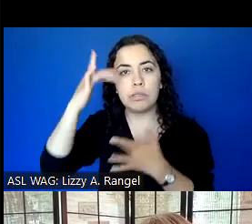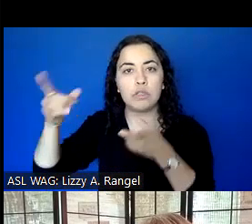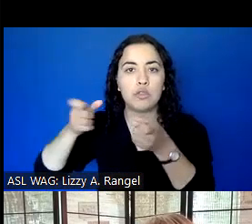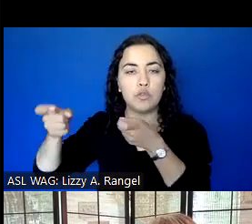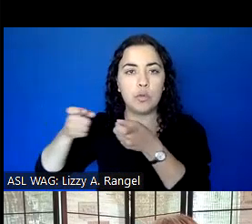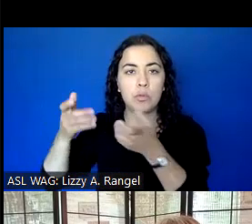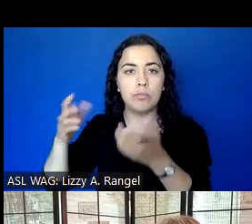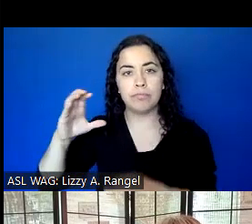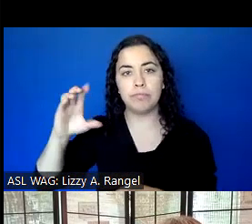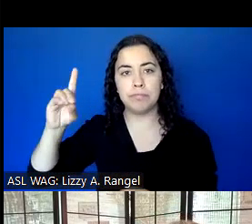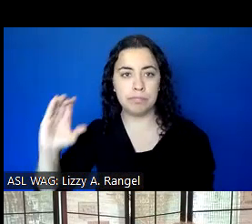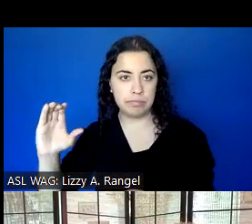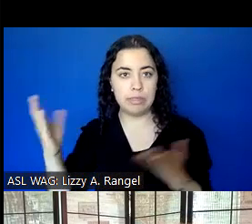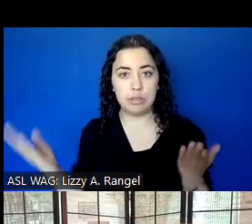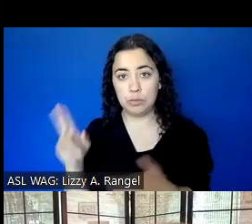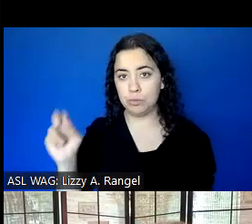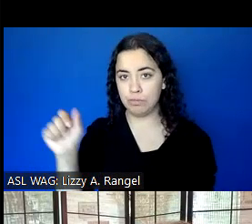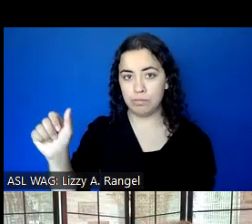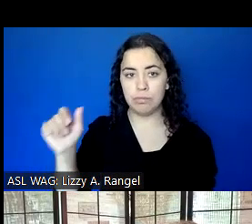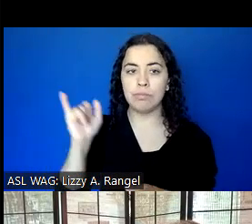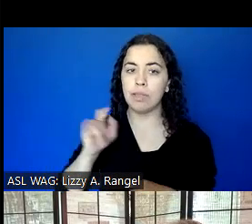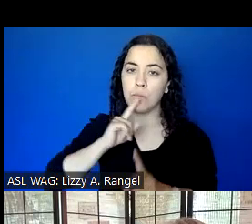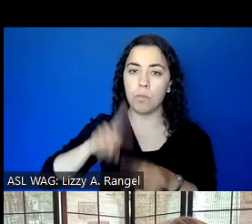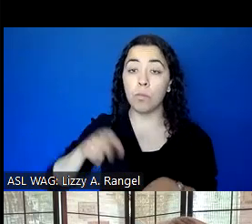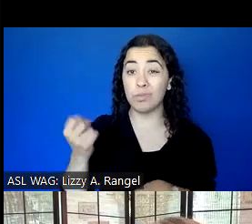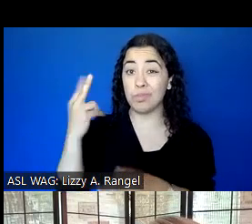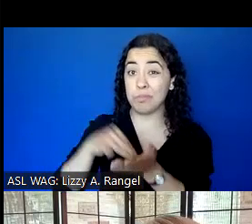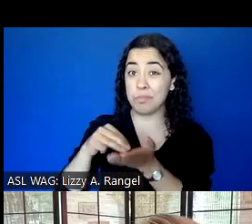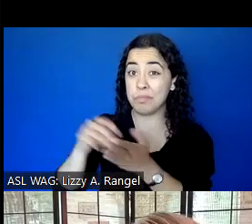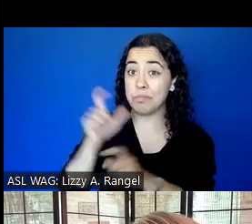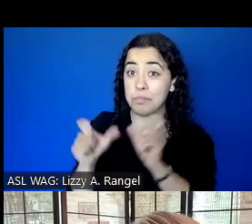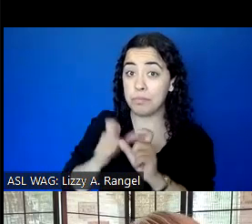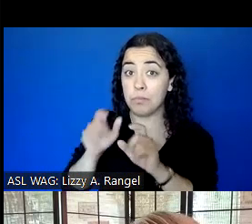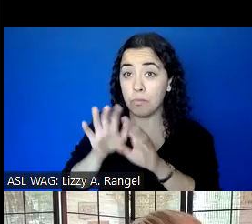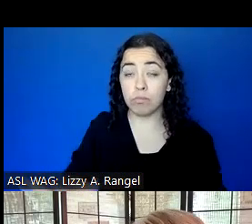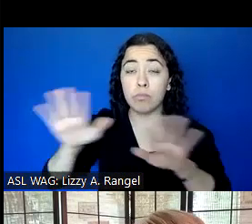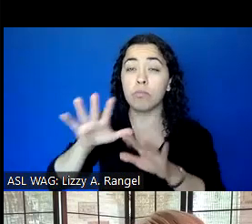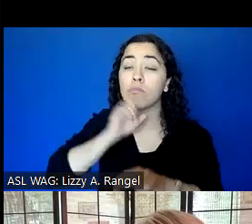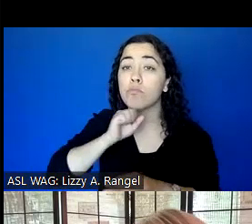to choose the technology they use to interact with our digital assets. You know, these are our